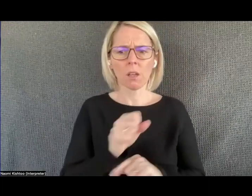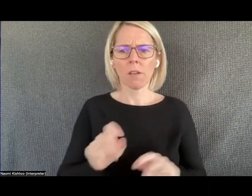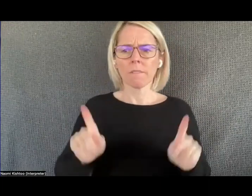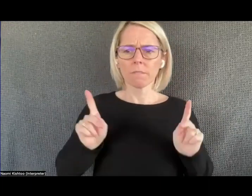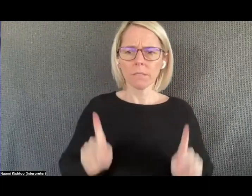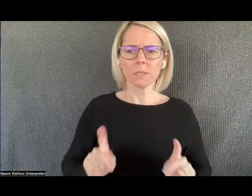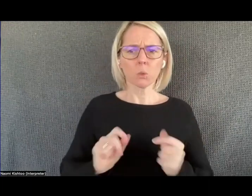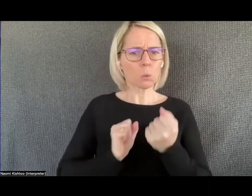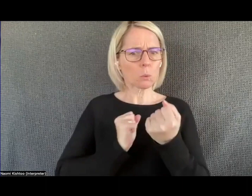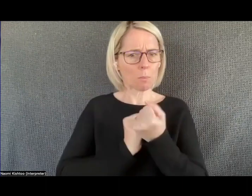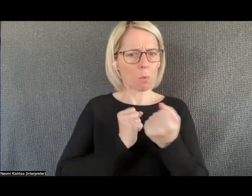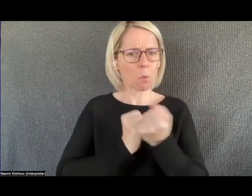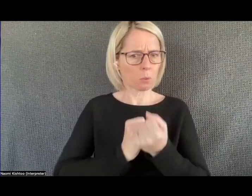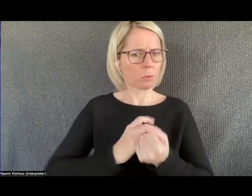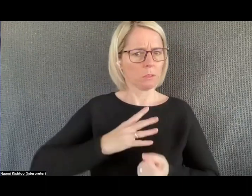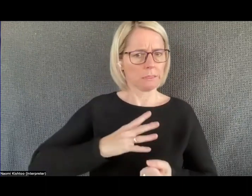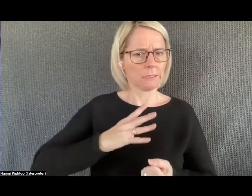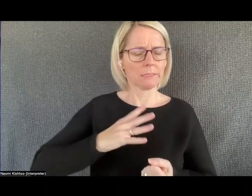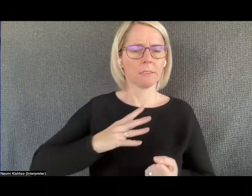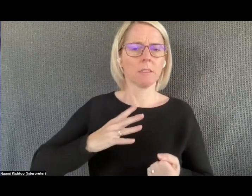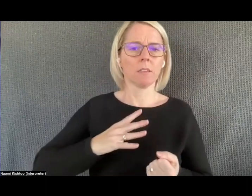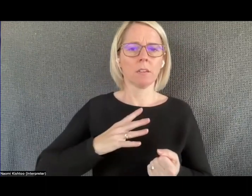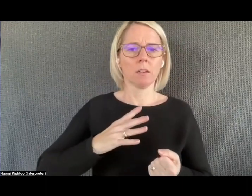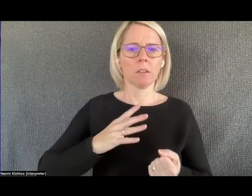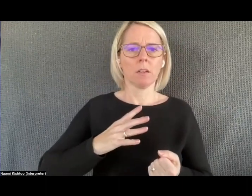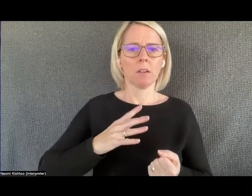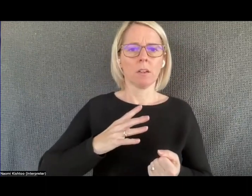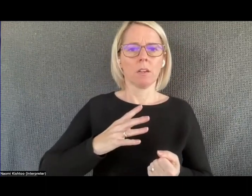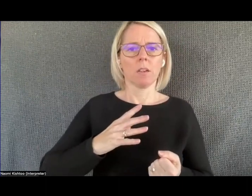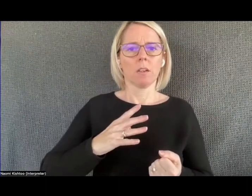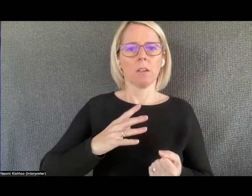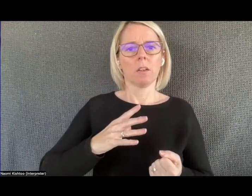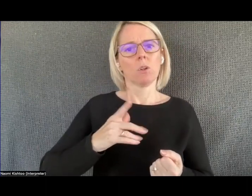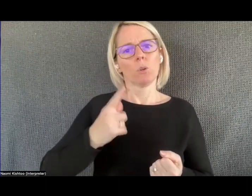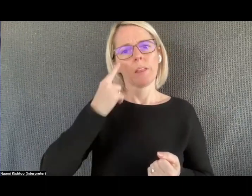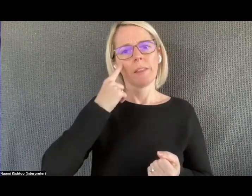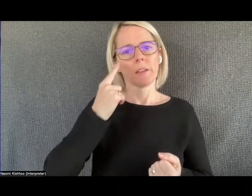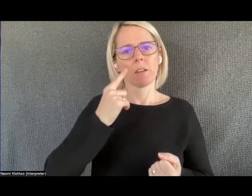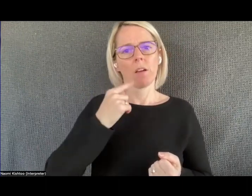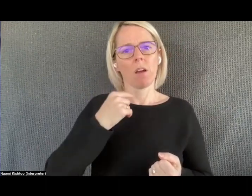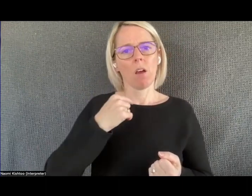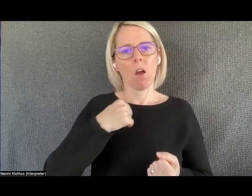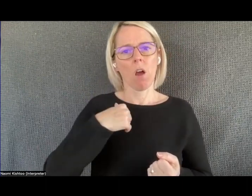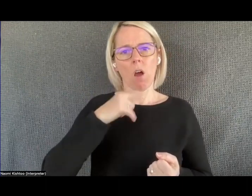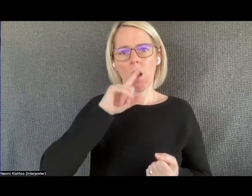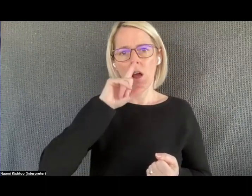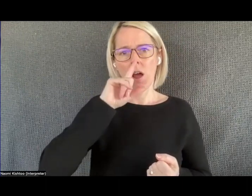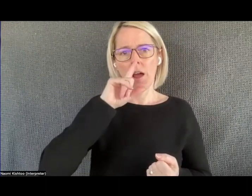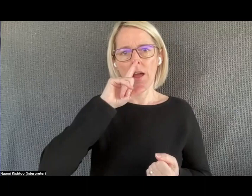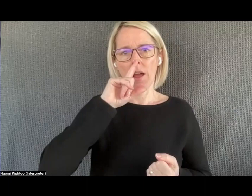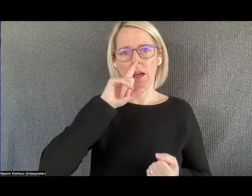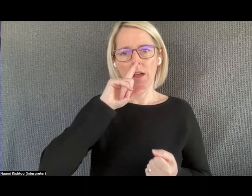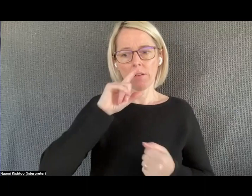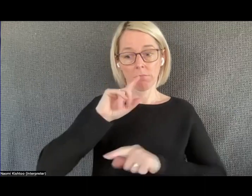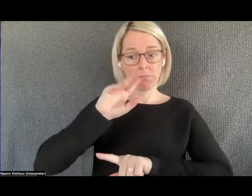that “I can’t actually maintain me as a deafblind person with limited mobility,